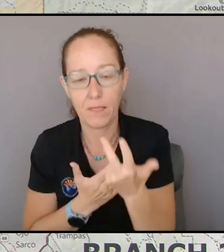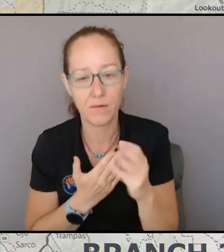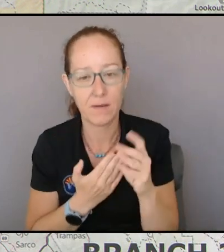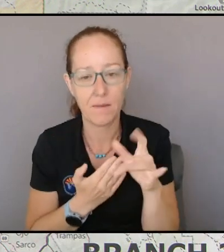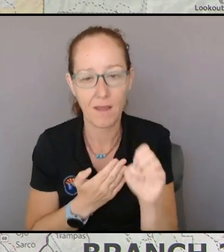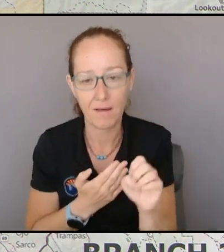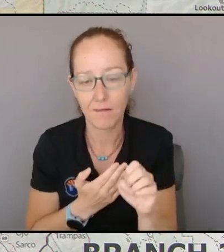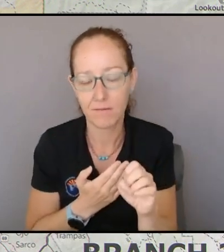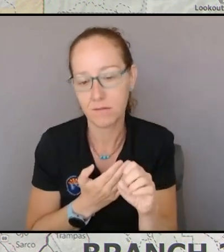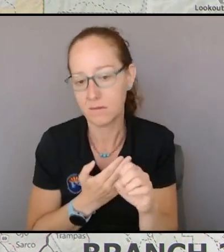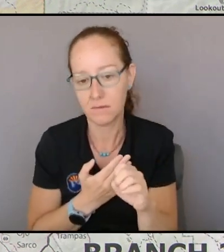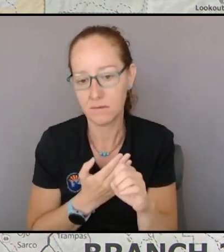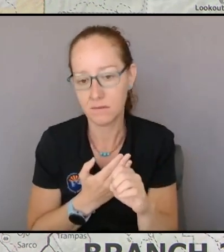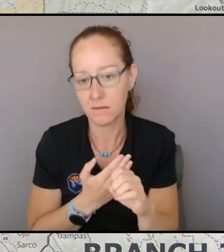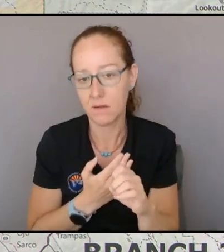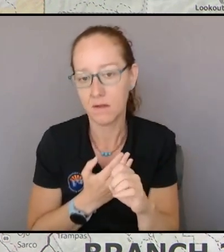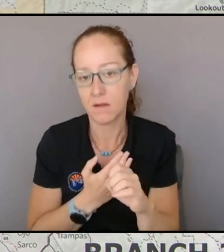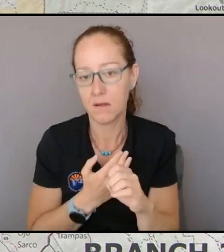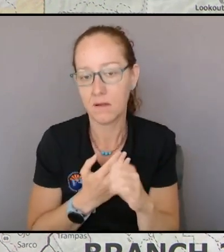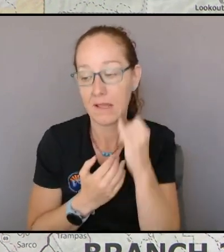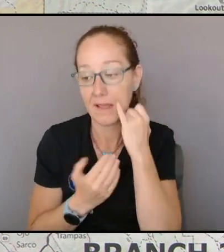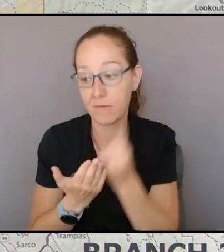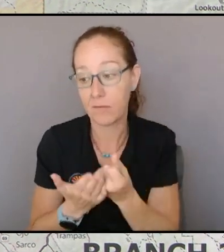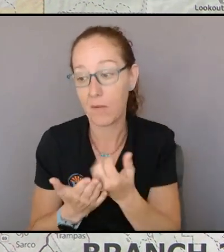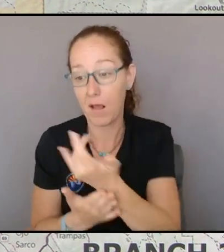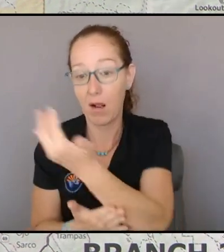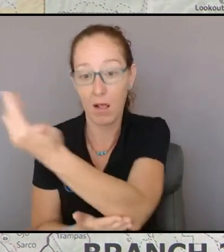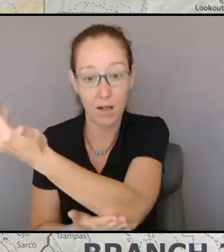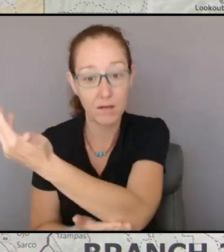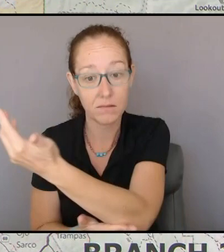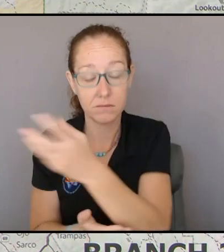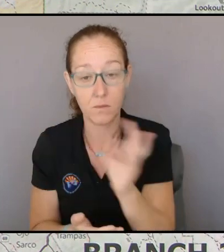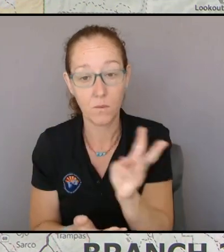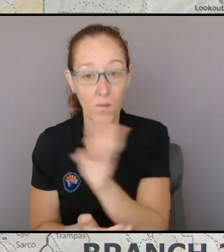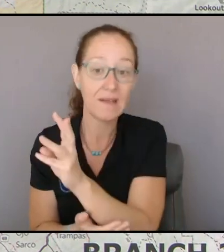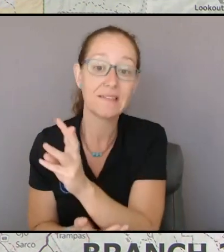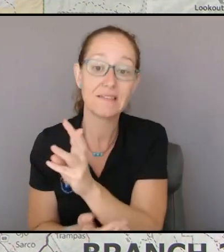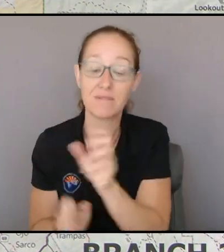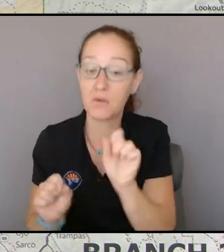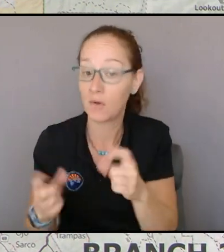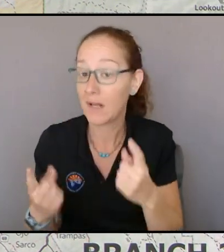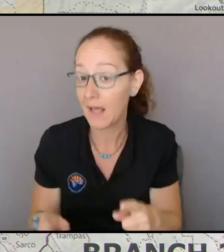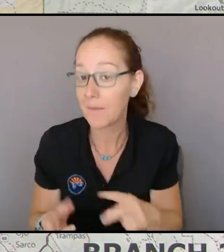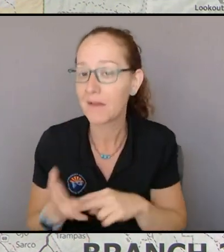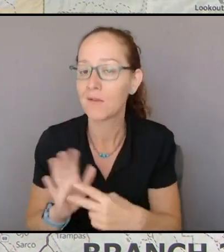could occur, is why we're working on prioritizing, getting these lines in, and picking favorable terrain on that road